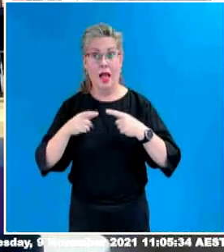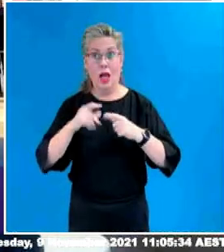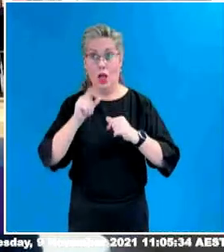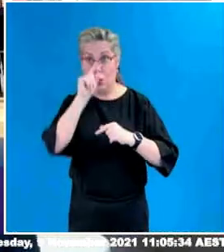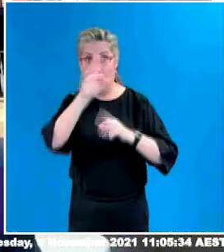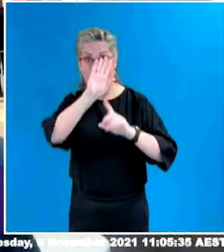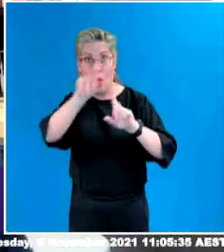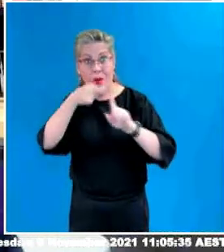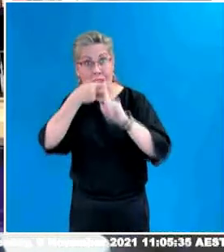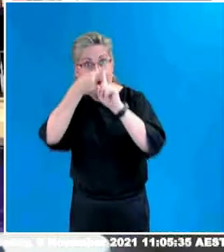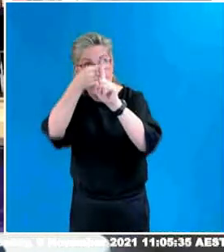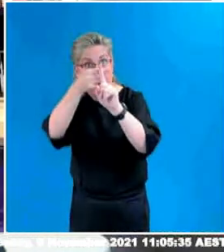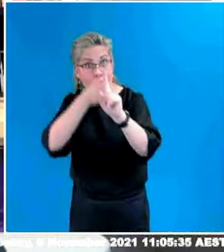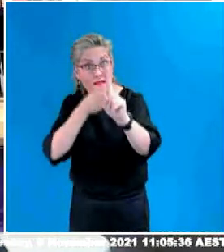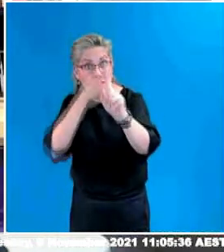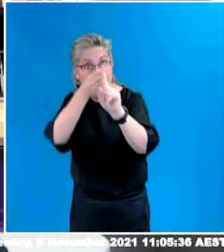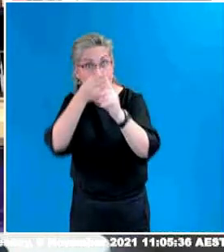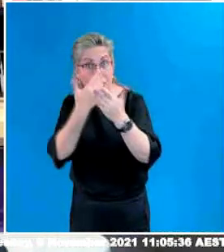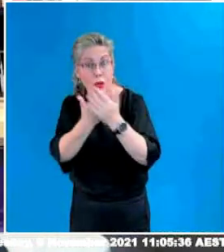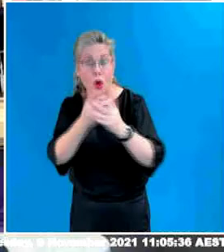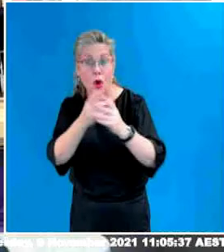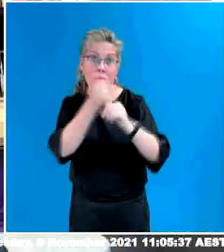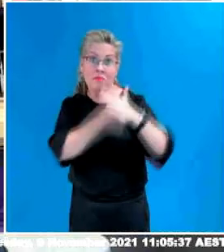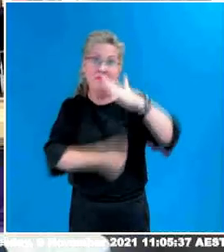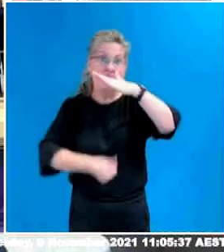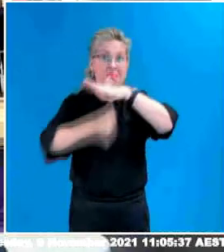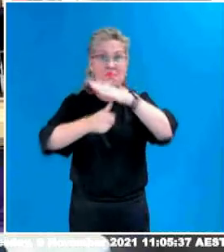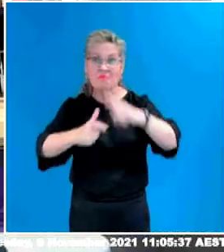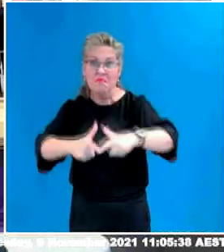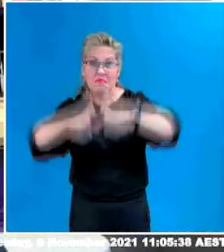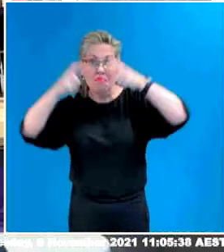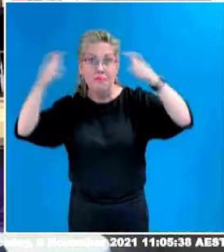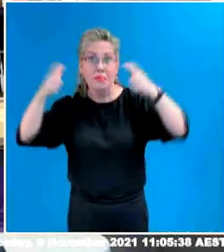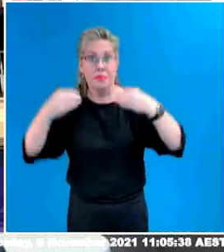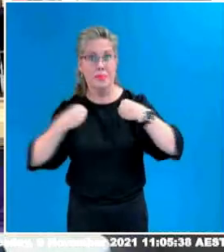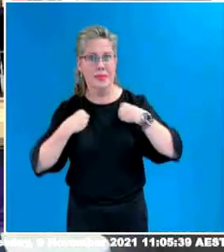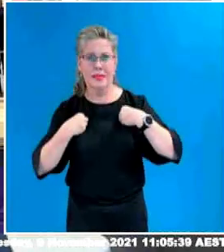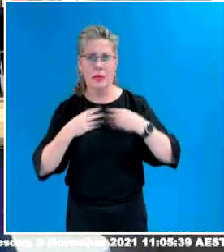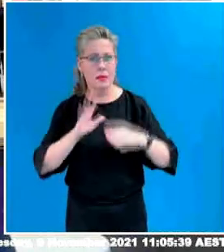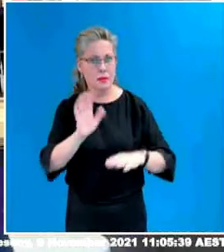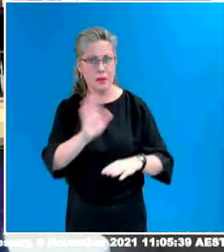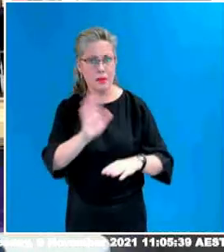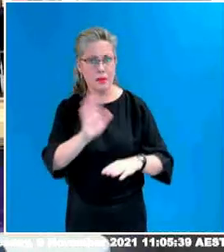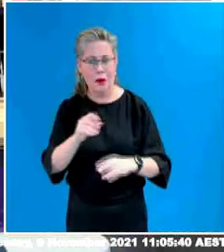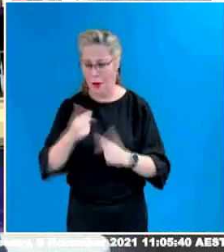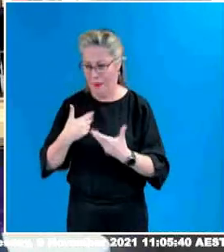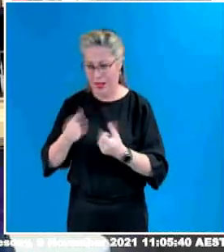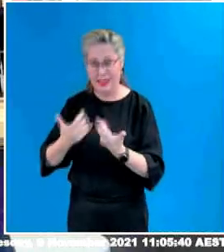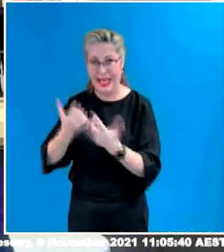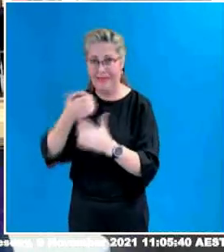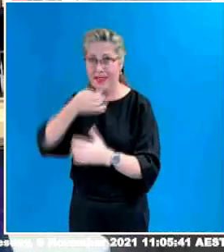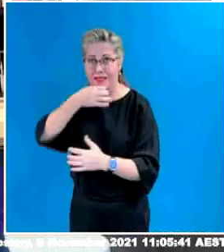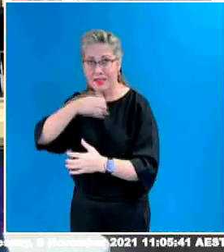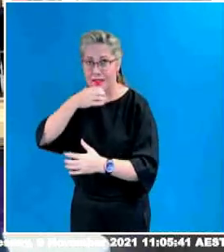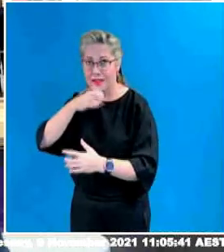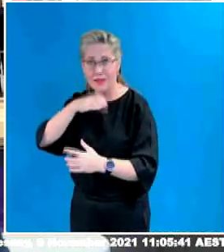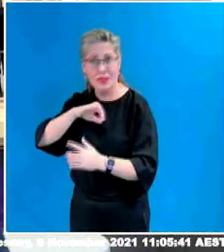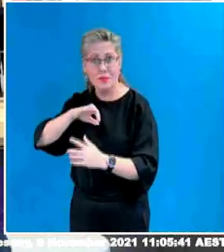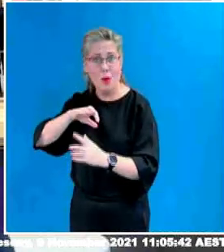of companies and that every company can impact human rights in some way. Many of them have a really positive impact, by providing